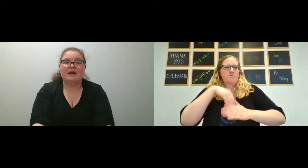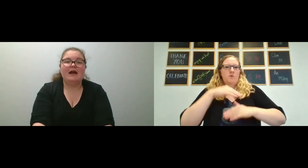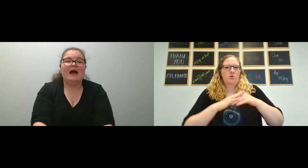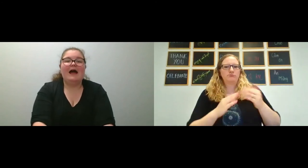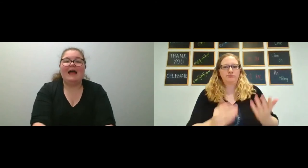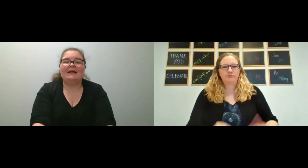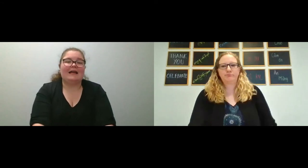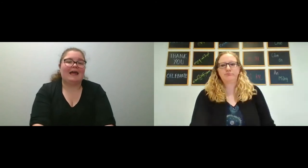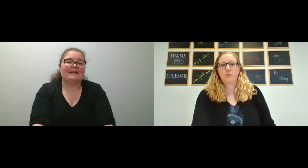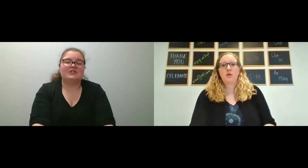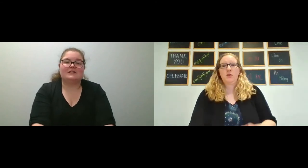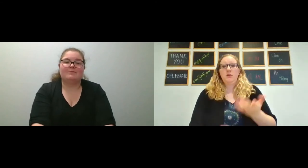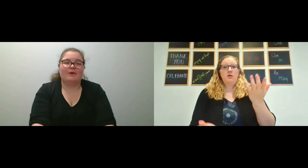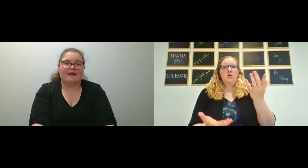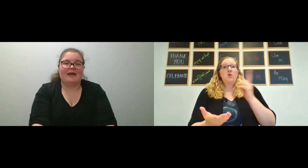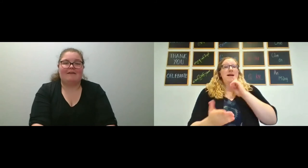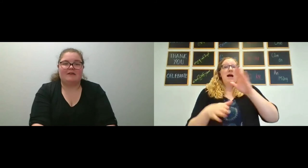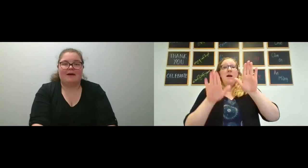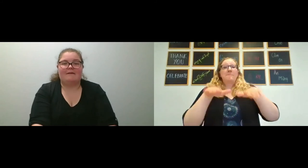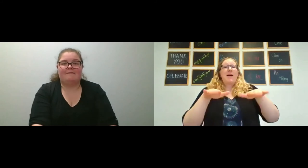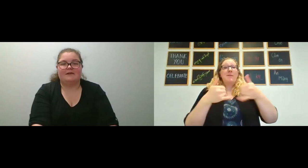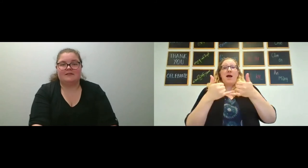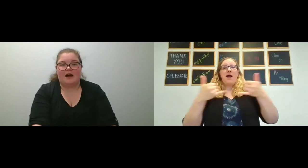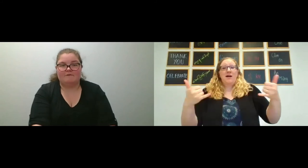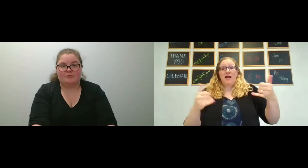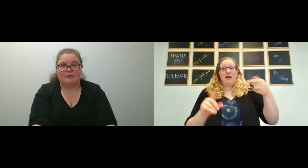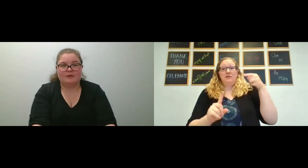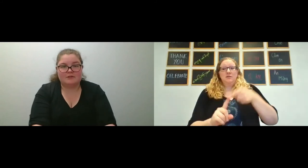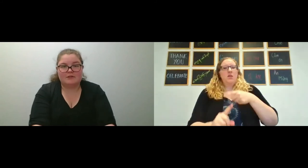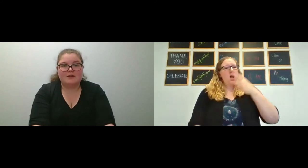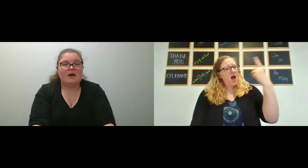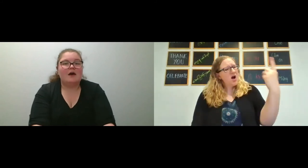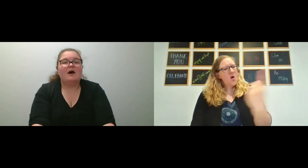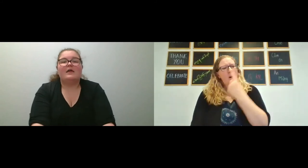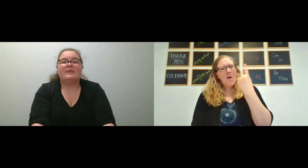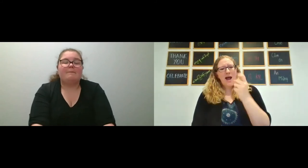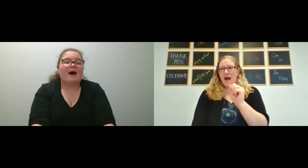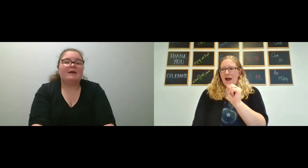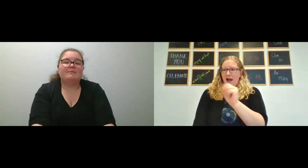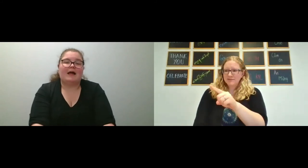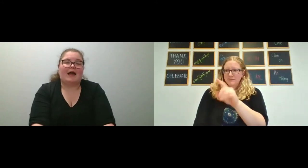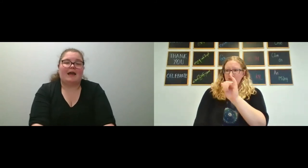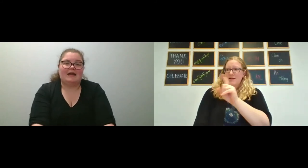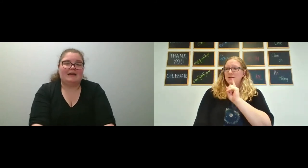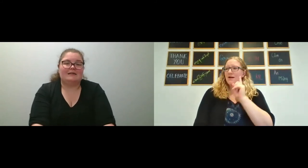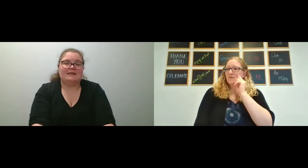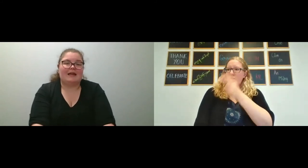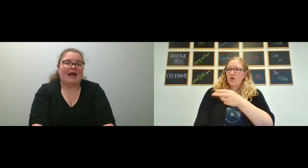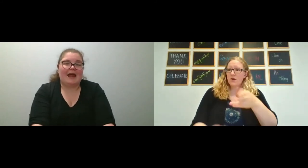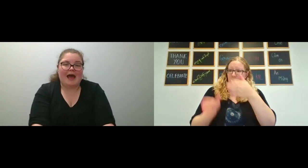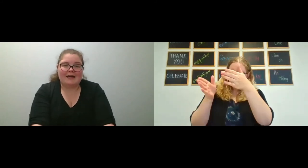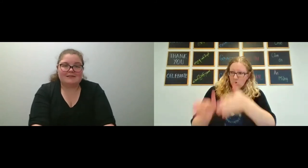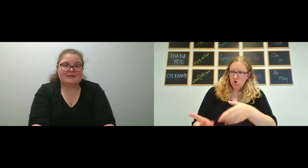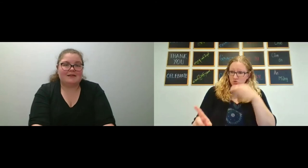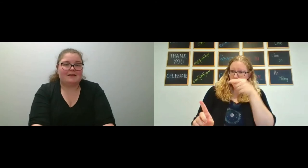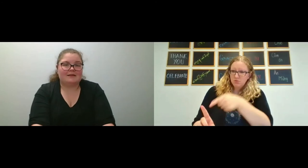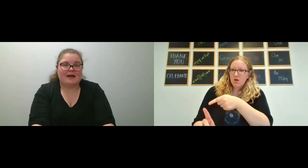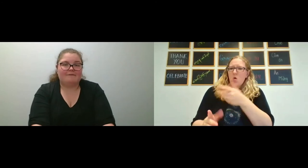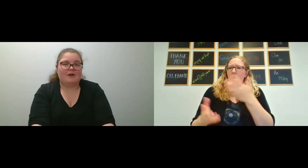Again, it's just important that everybody feels comfortable. The bottom line is again, ask the Deaf